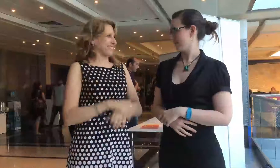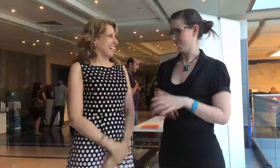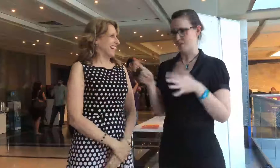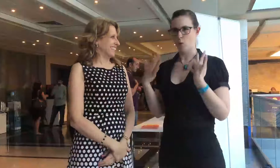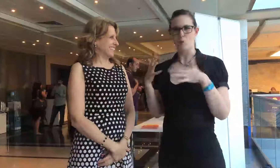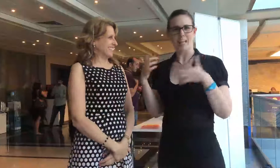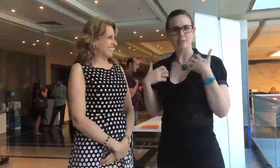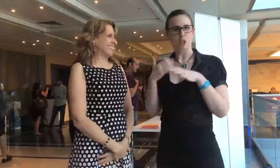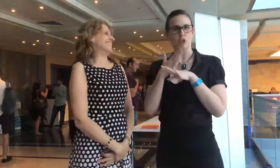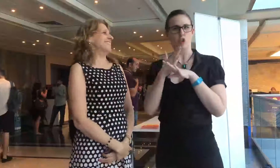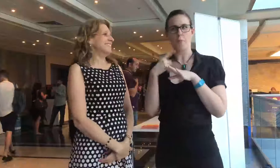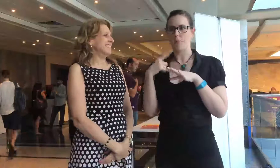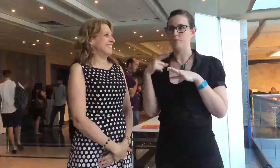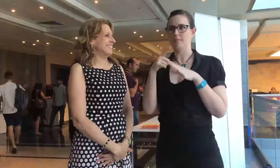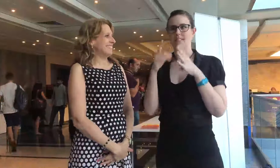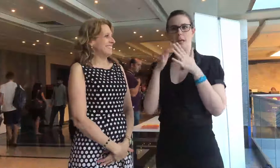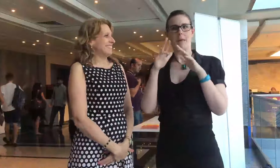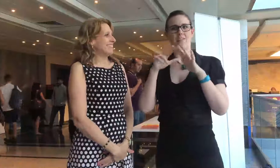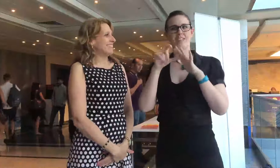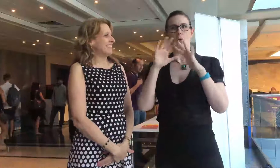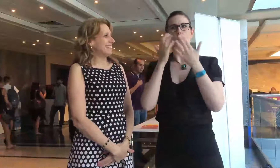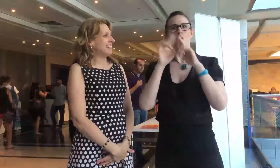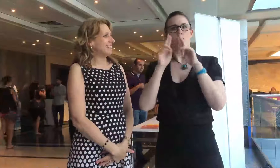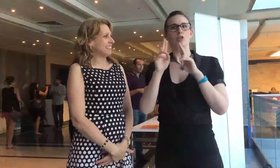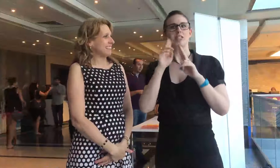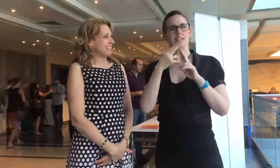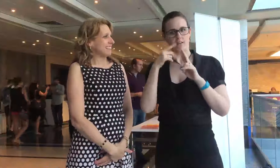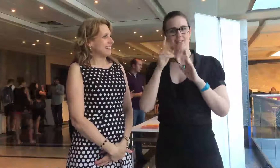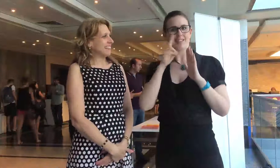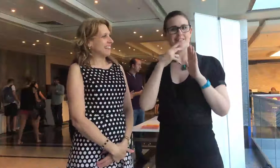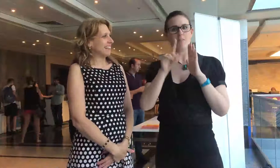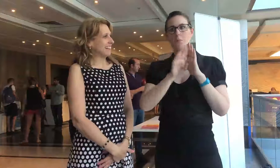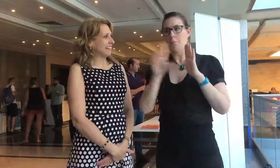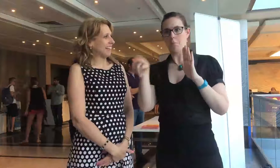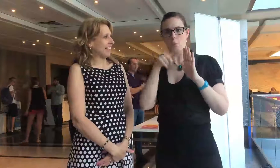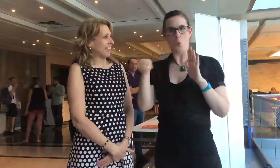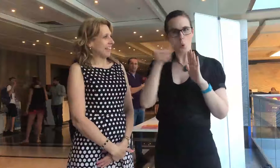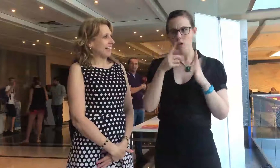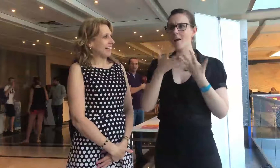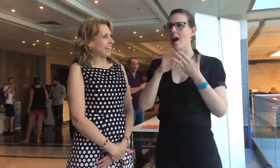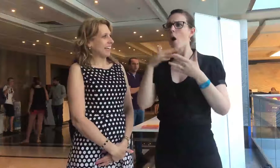So the organising of board members, the conferences, meetings